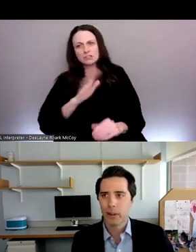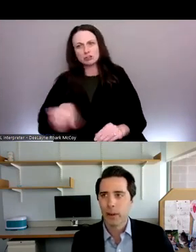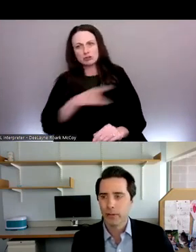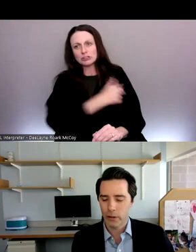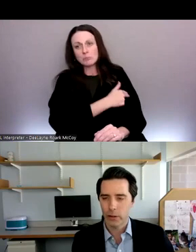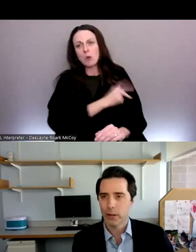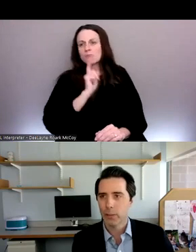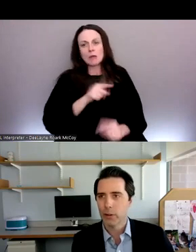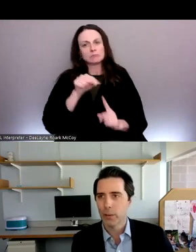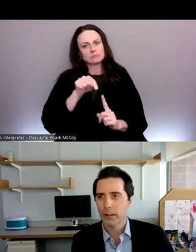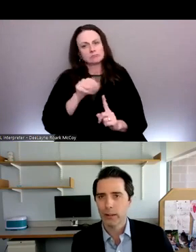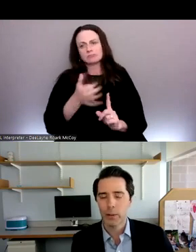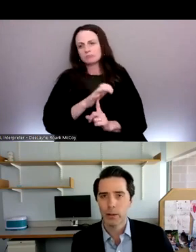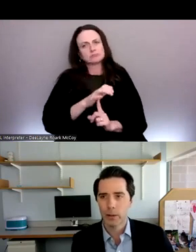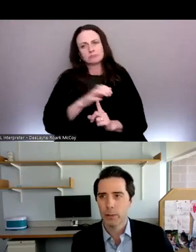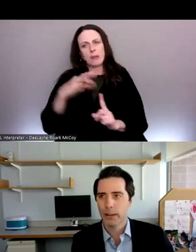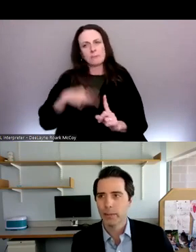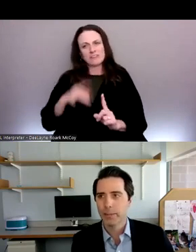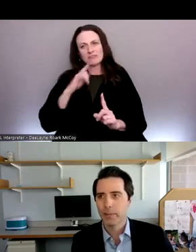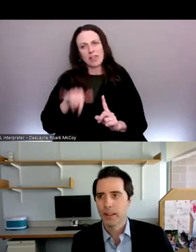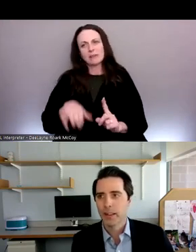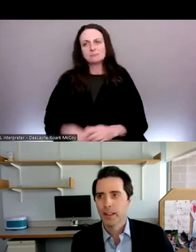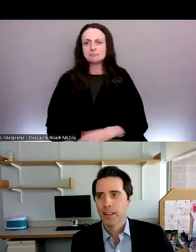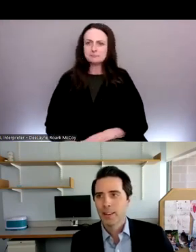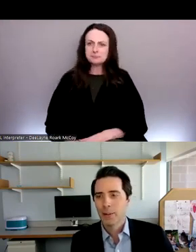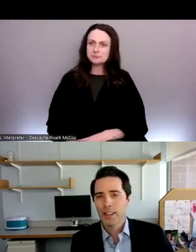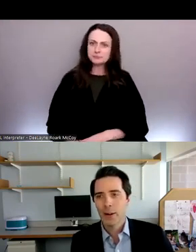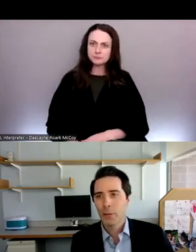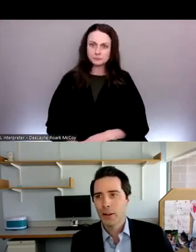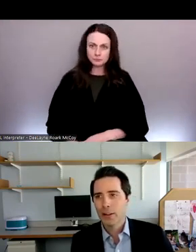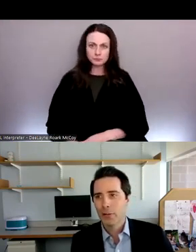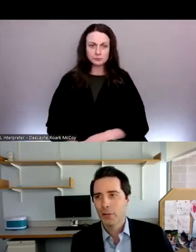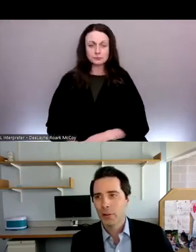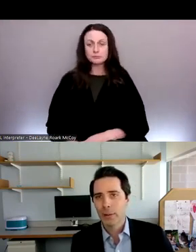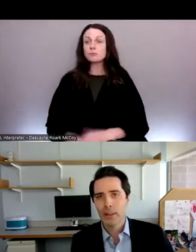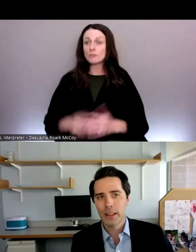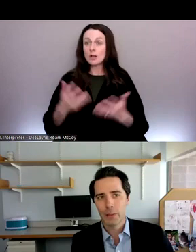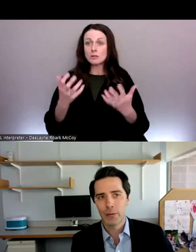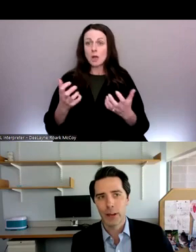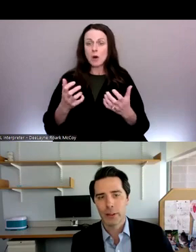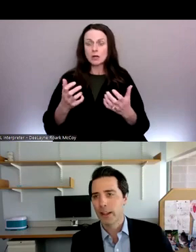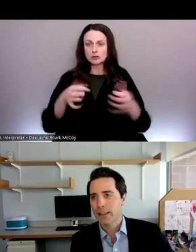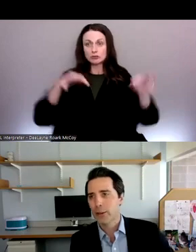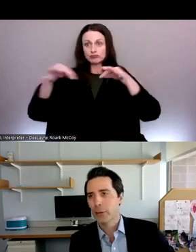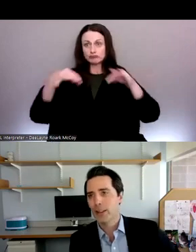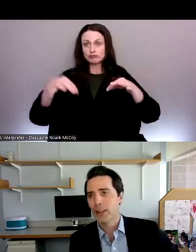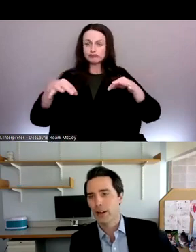really beneficial in this perspective respect so that's how I wanted to frame things